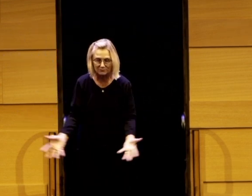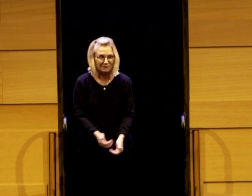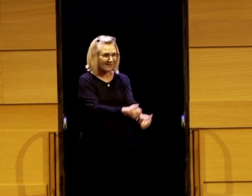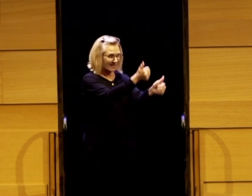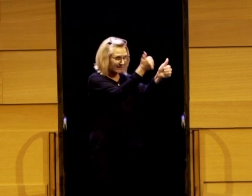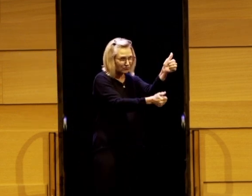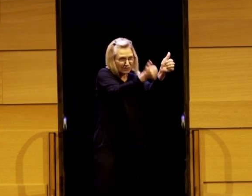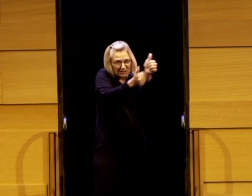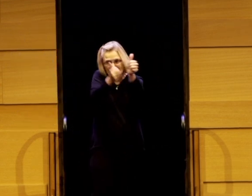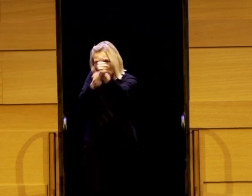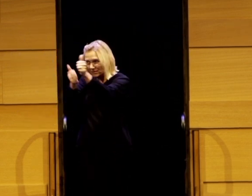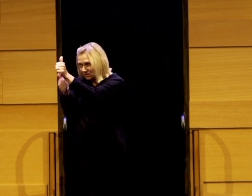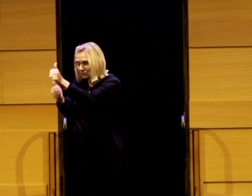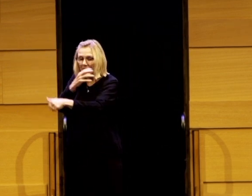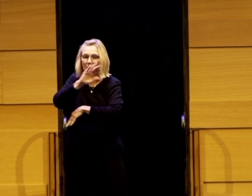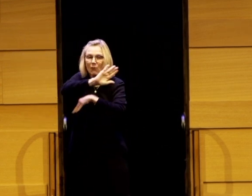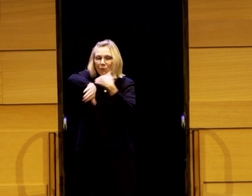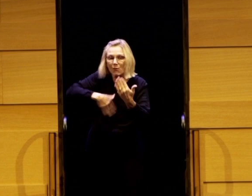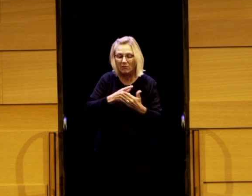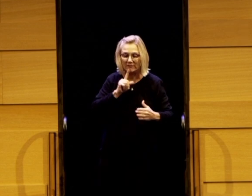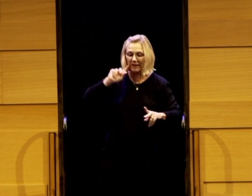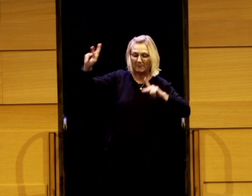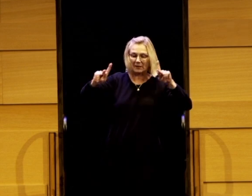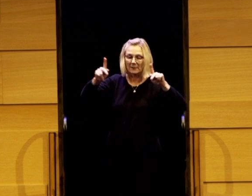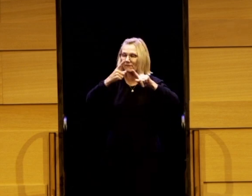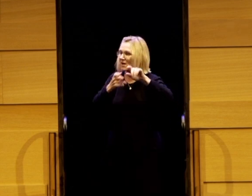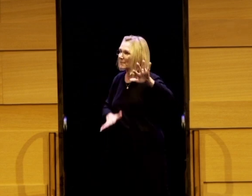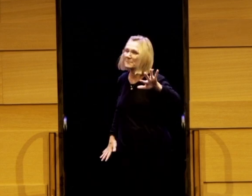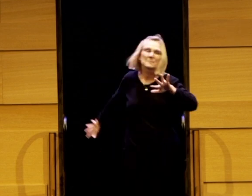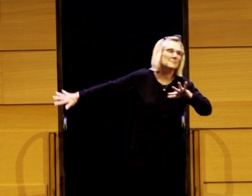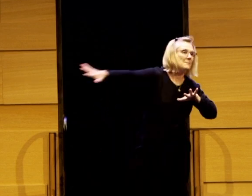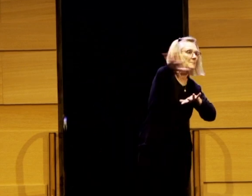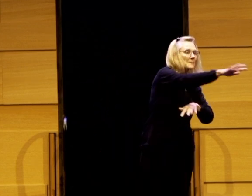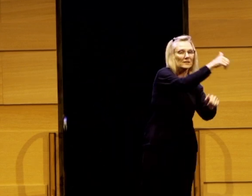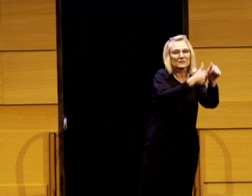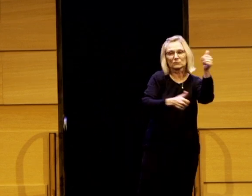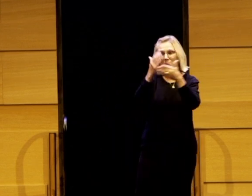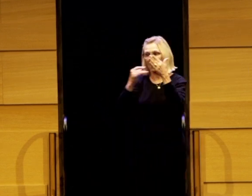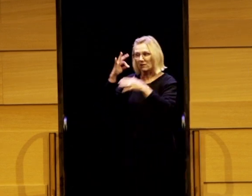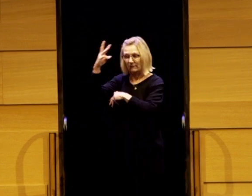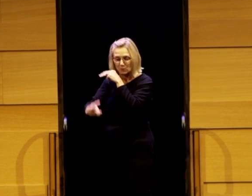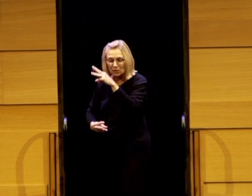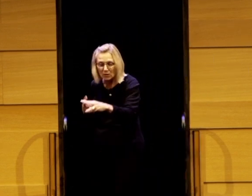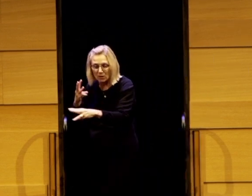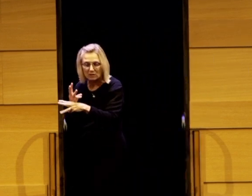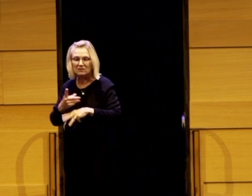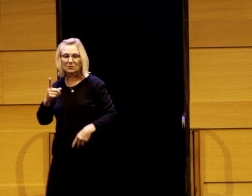Each and every one of all the Deaf people from each part of the world.